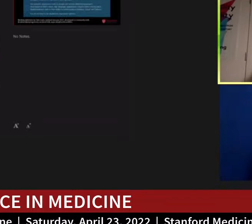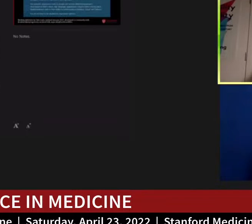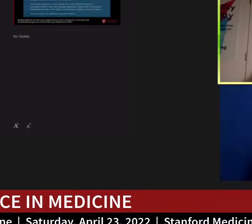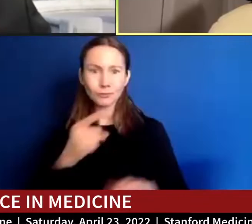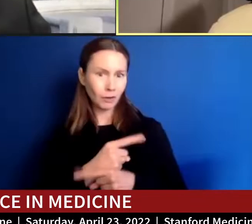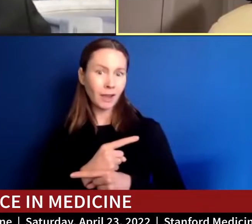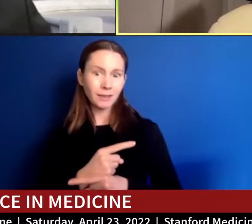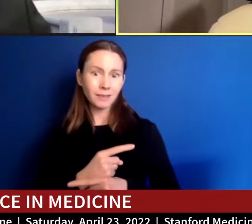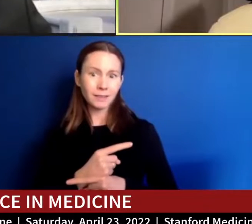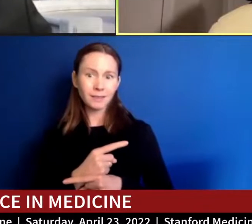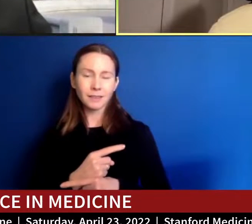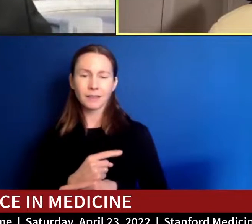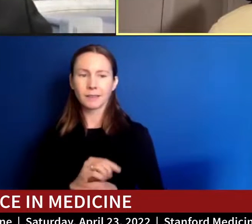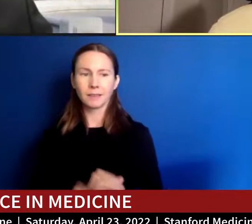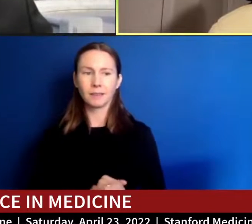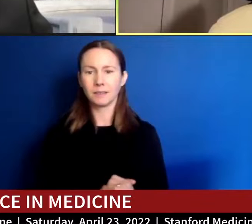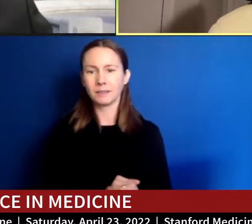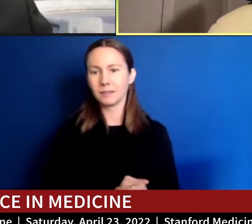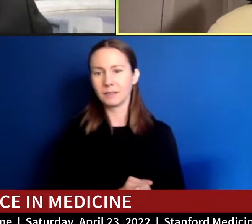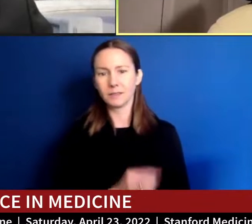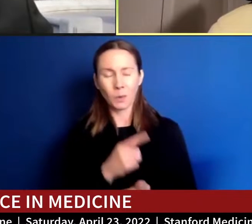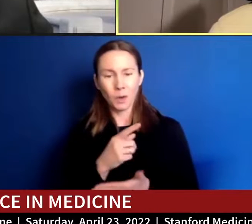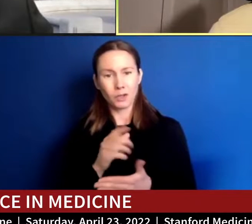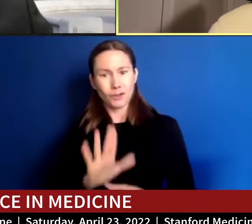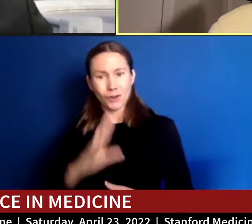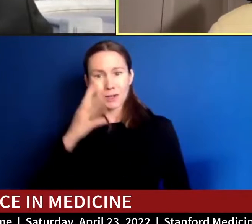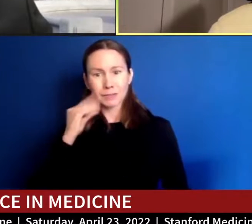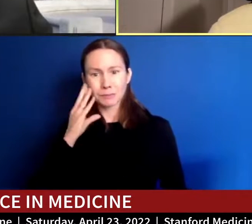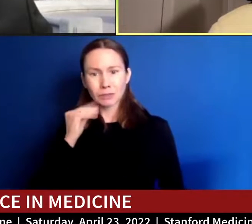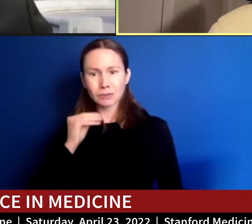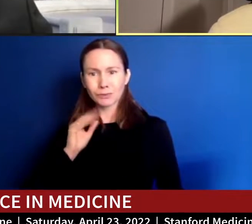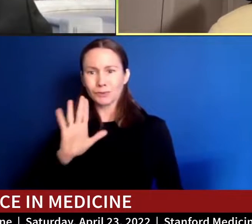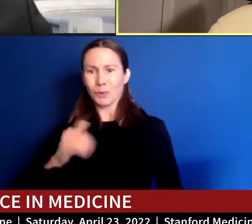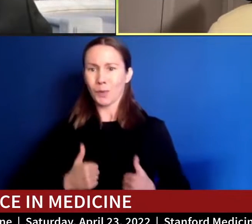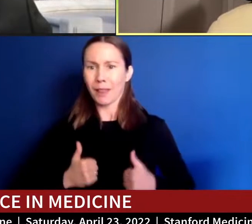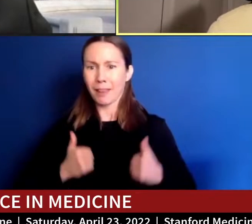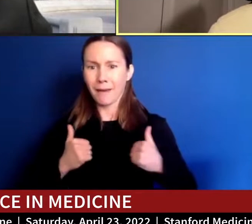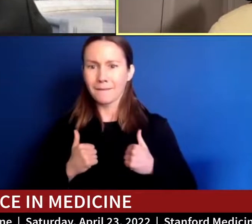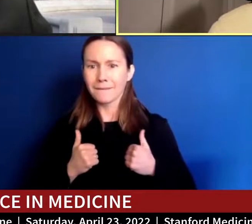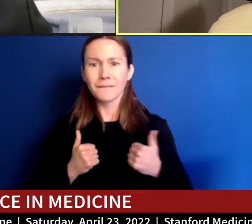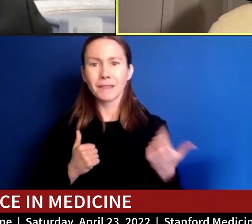what you experienced with your wife and partner is, you know, interpersonal